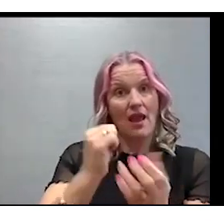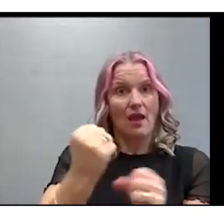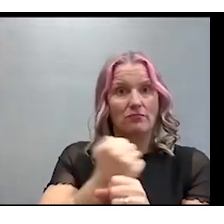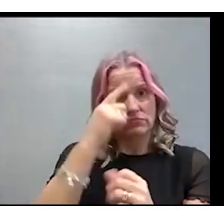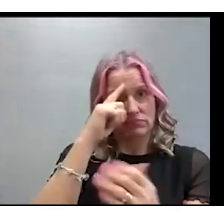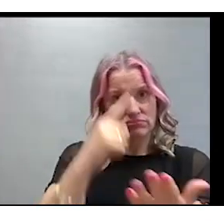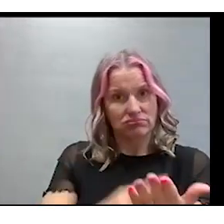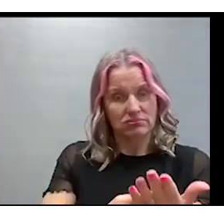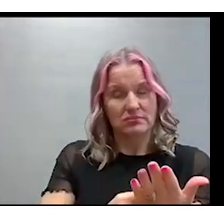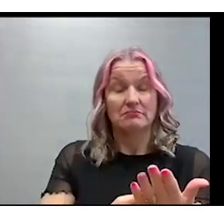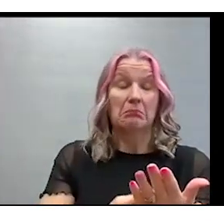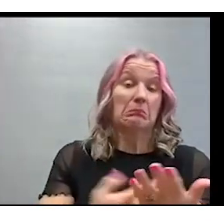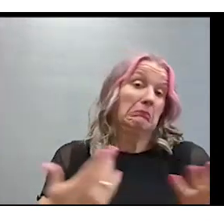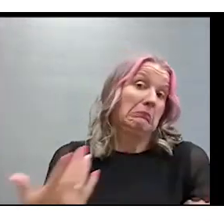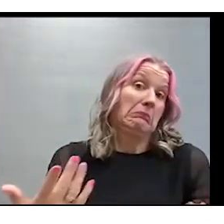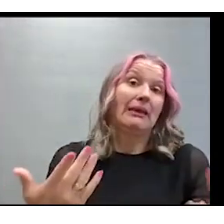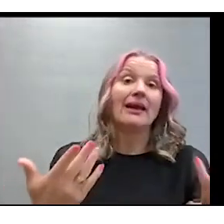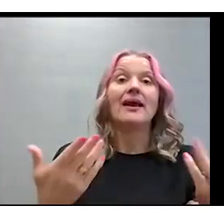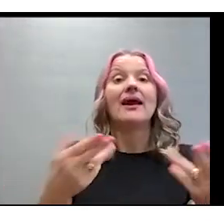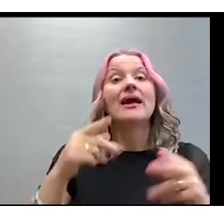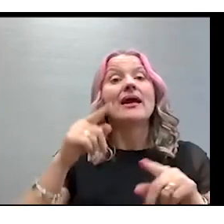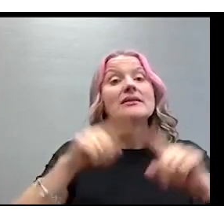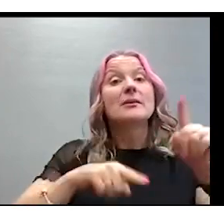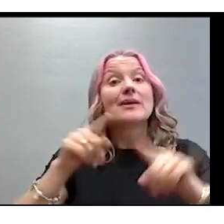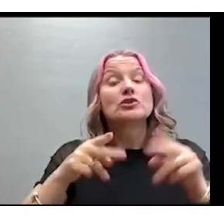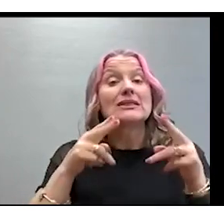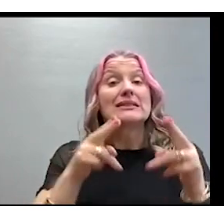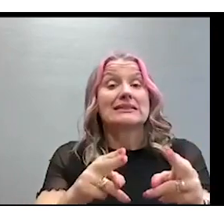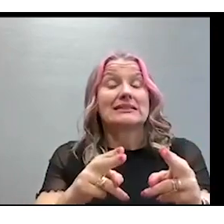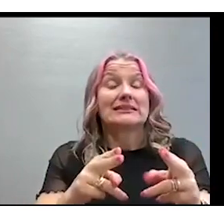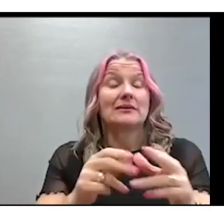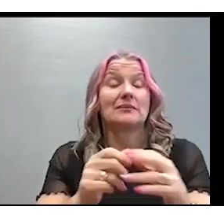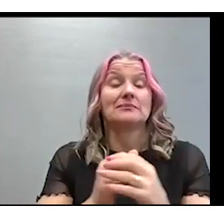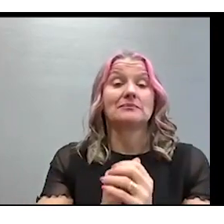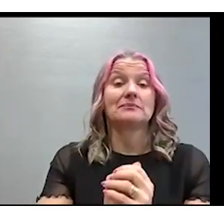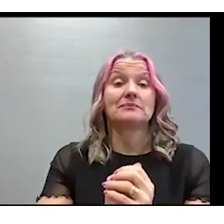It depends on the system. And the reason I say that is, again,